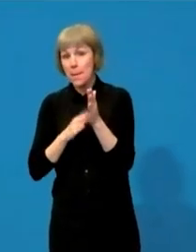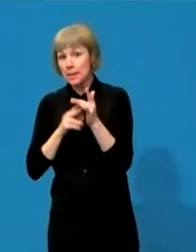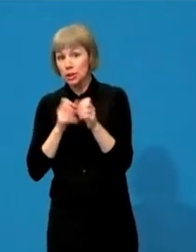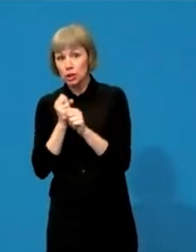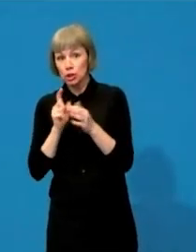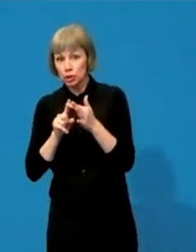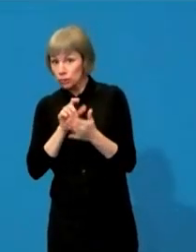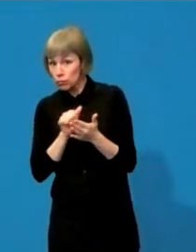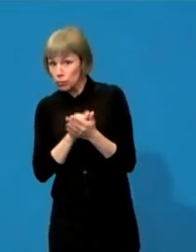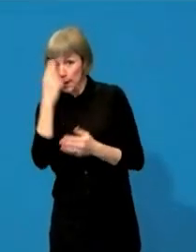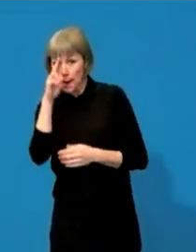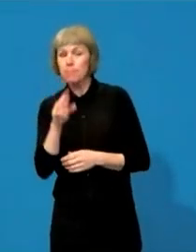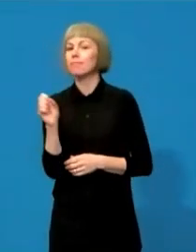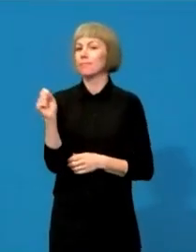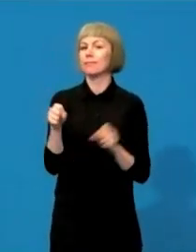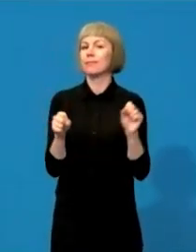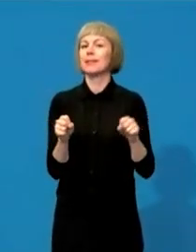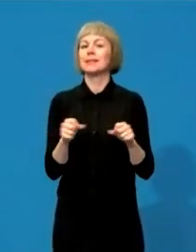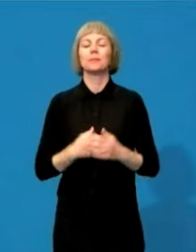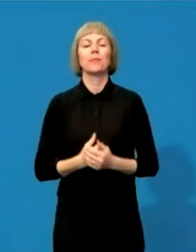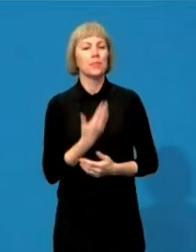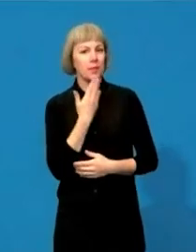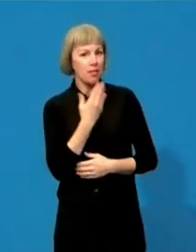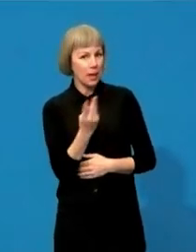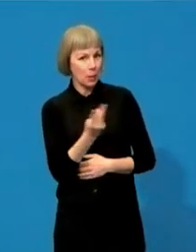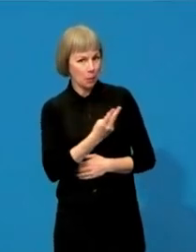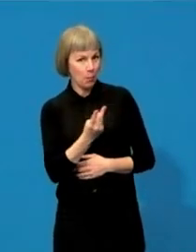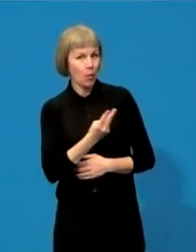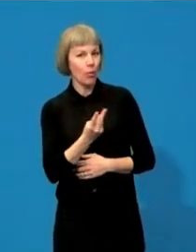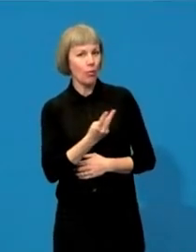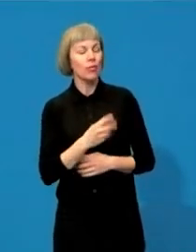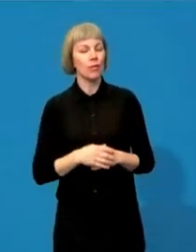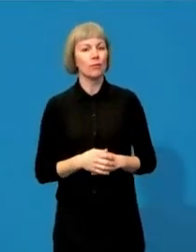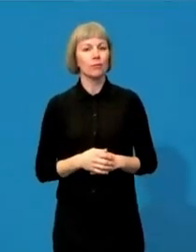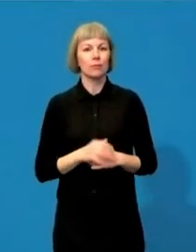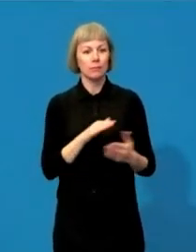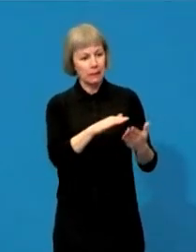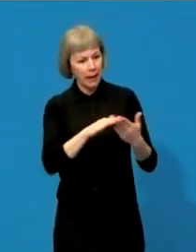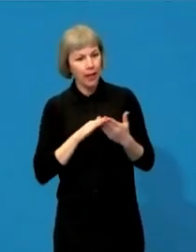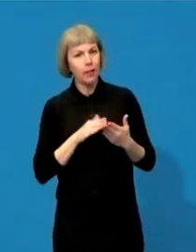Yes, that's fine. Thank you to both of you for your assistance to the Commission, and we are